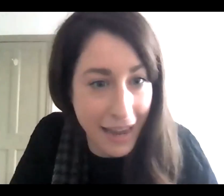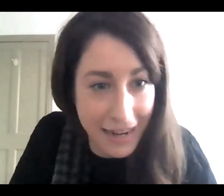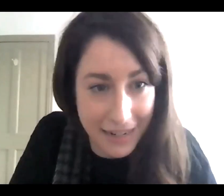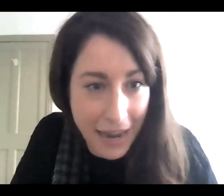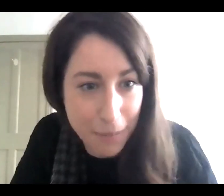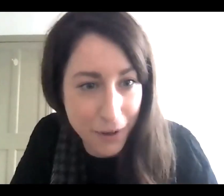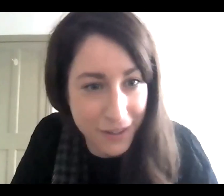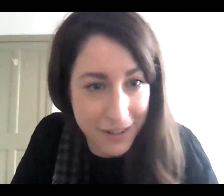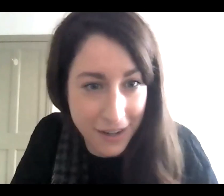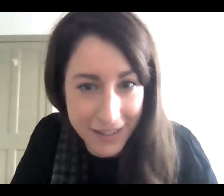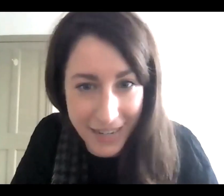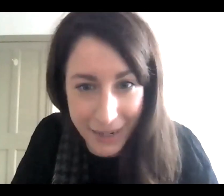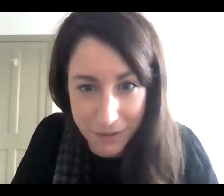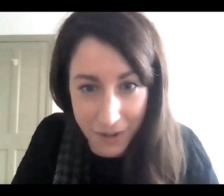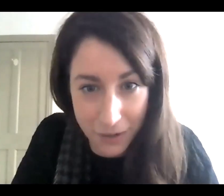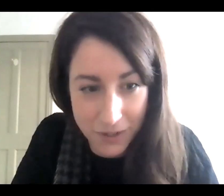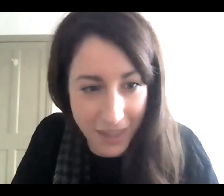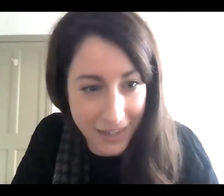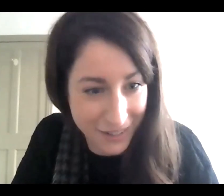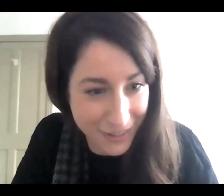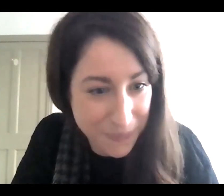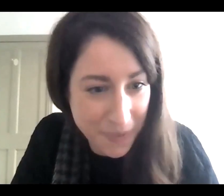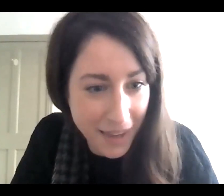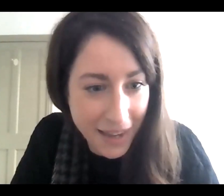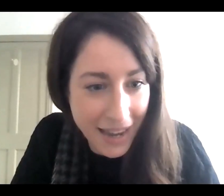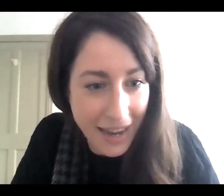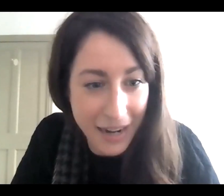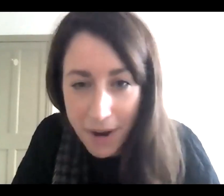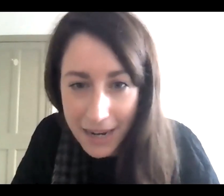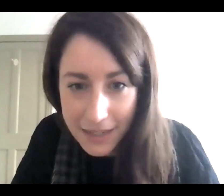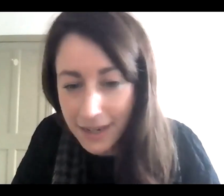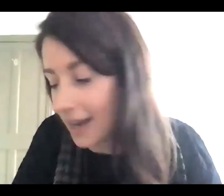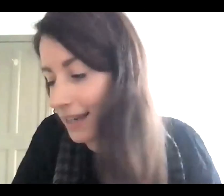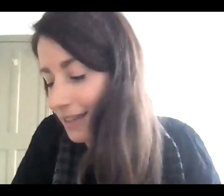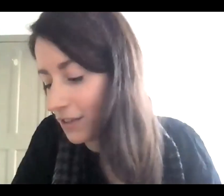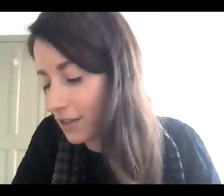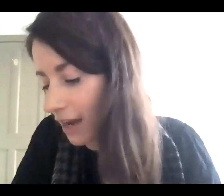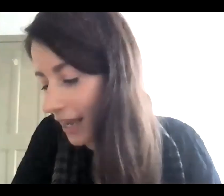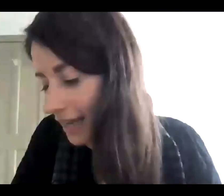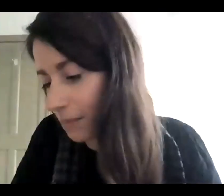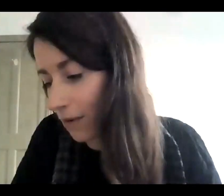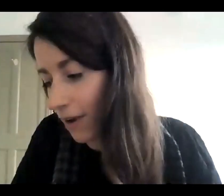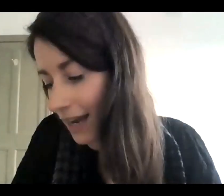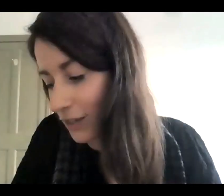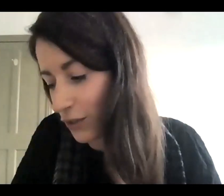the 'Hedda Gabler' or 'The Doll's House' of Irish theatre. And I read it, and I guess my reaction